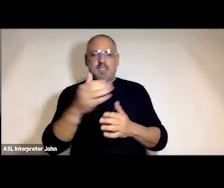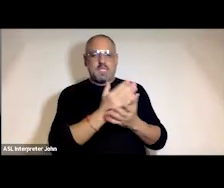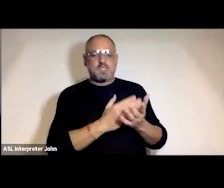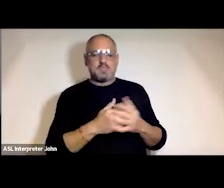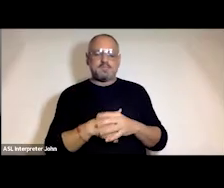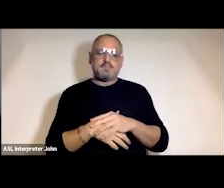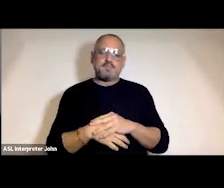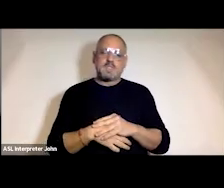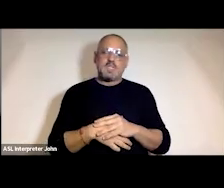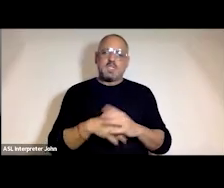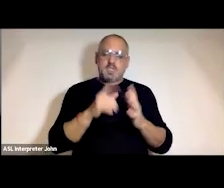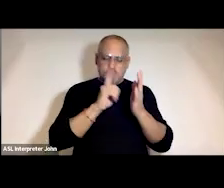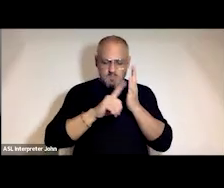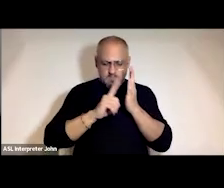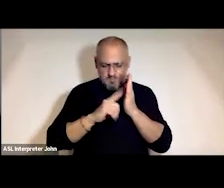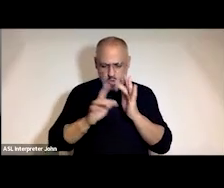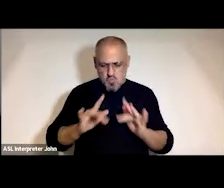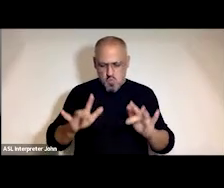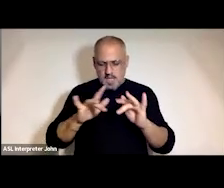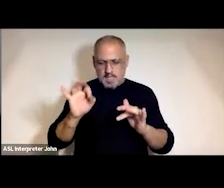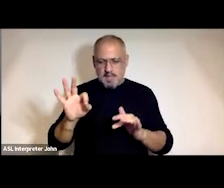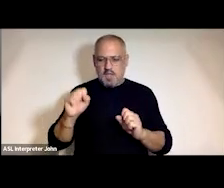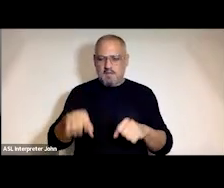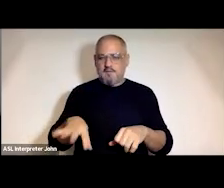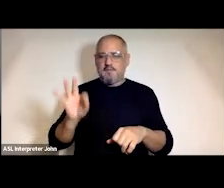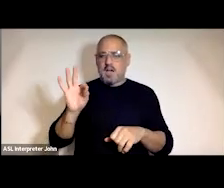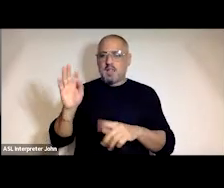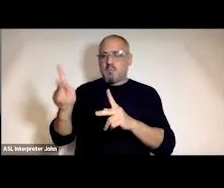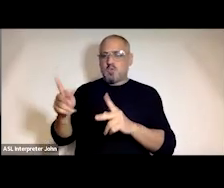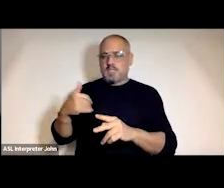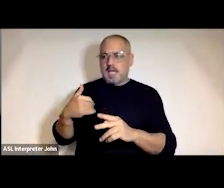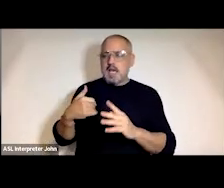is to look through the records to see if you can find if the person had periods of sobriety